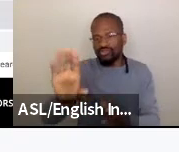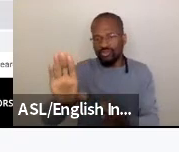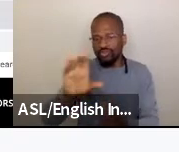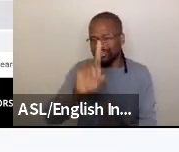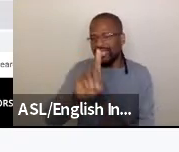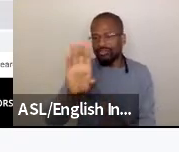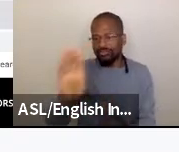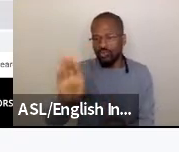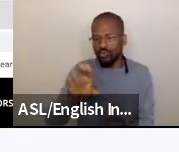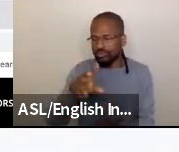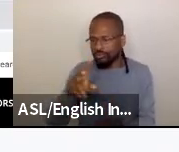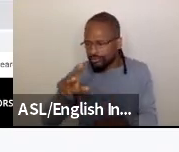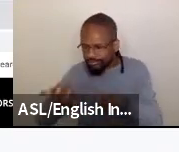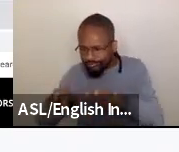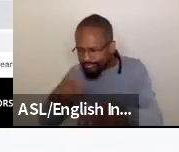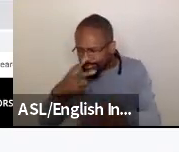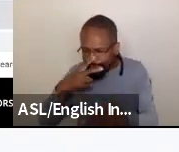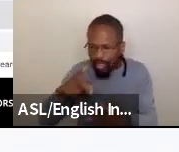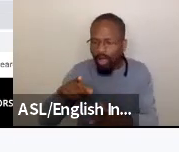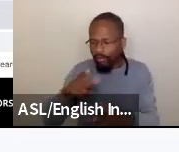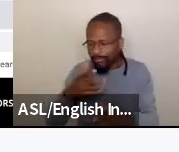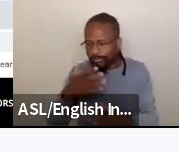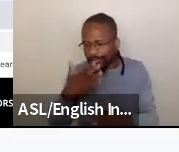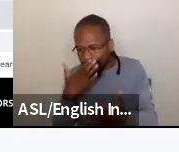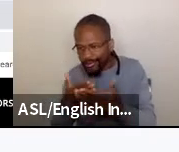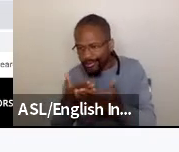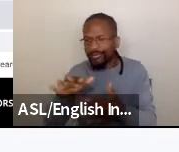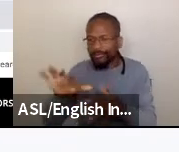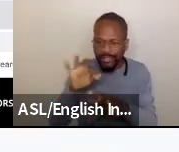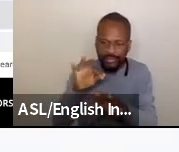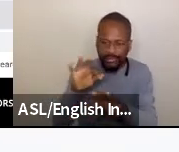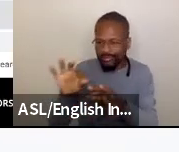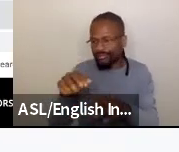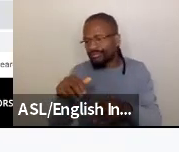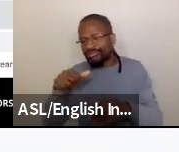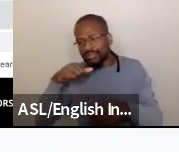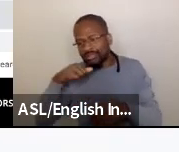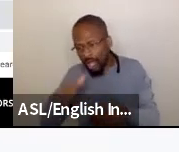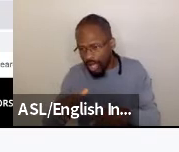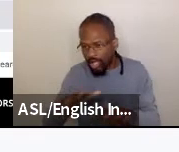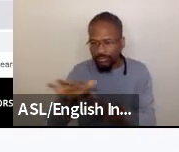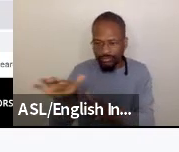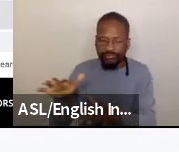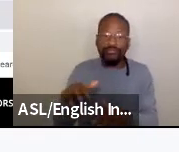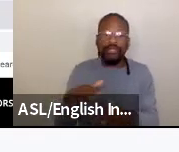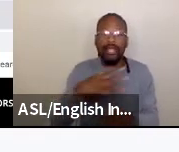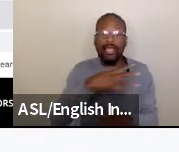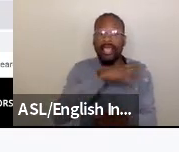So in addition to that, folks can join circles. And so it's a circle of basically,